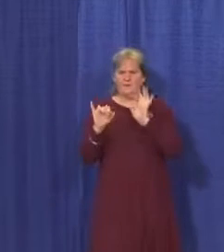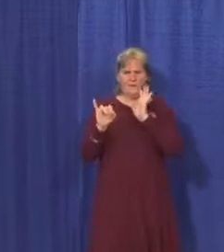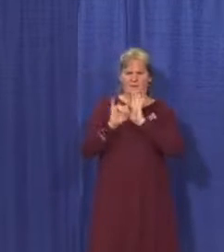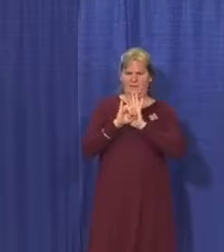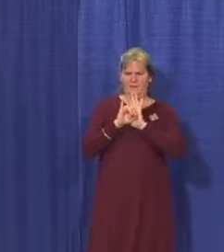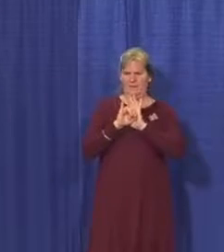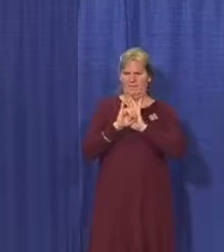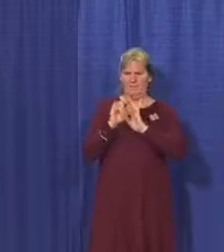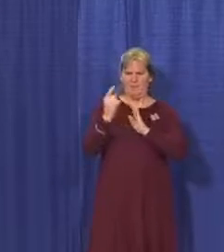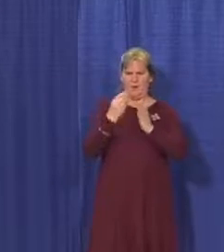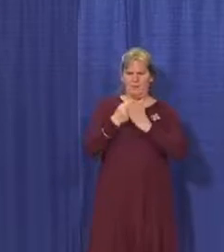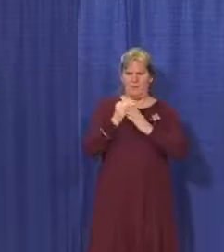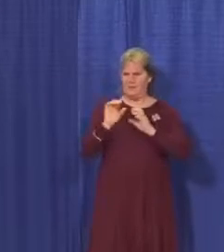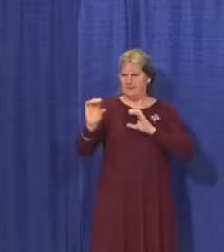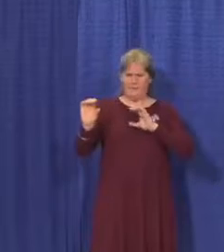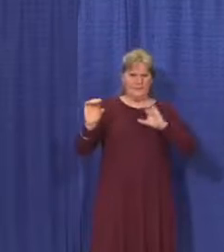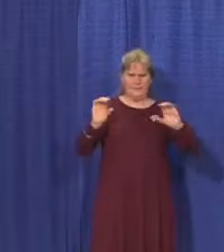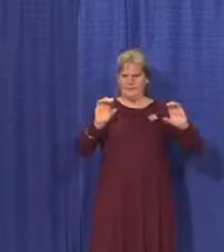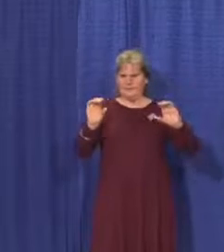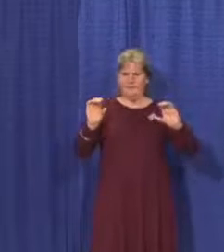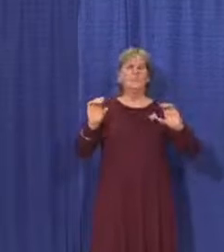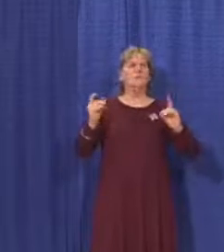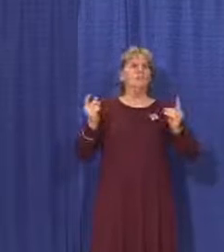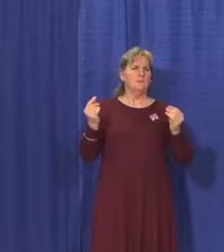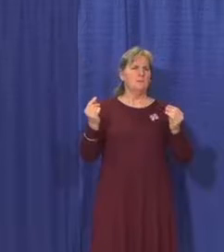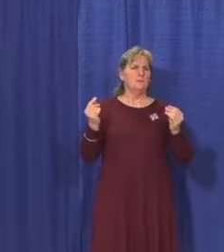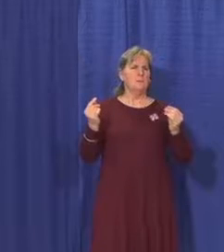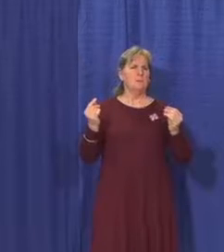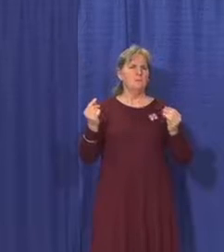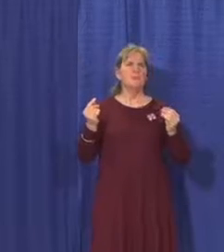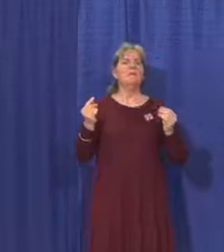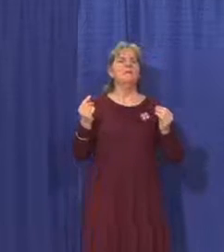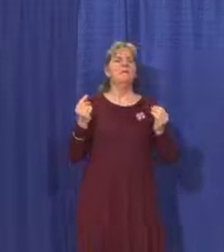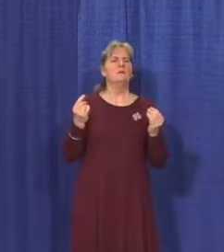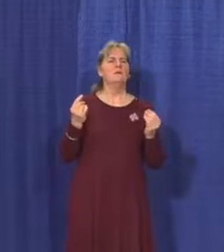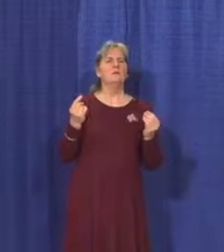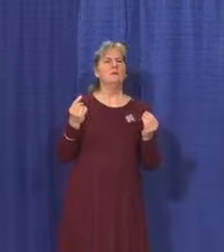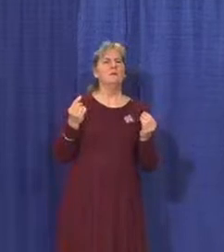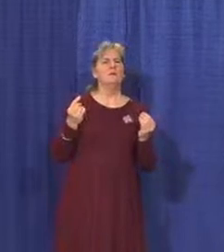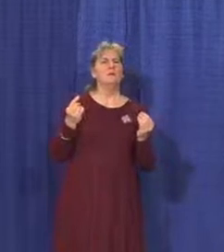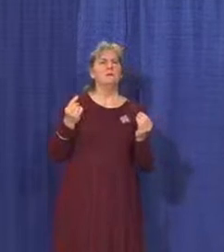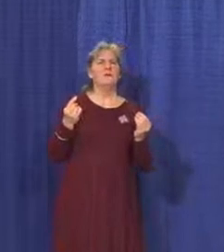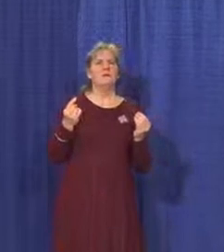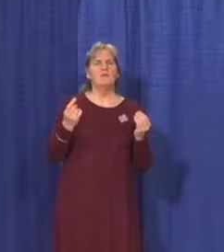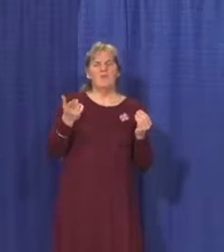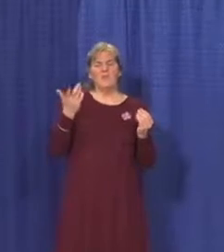It really identifies where we should be putting our resources, and funding is available as I